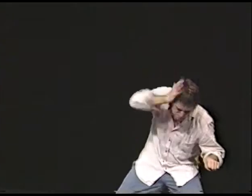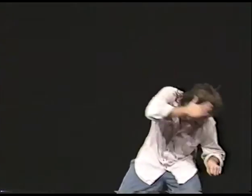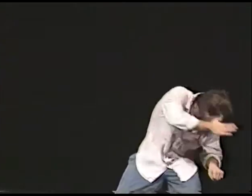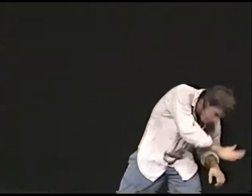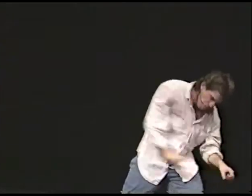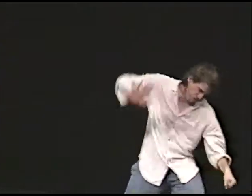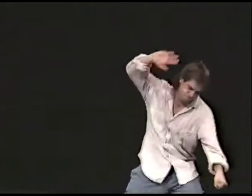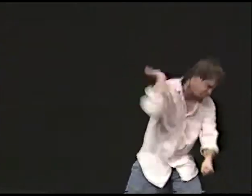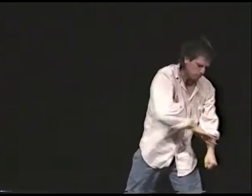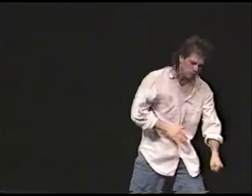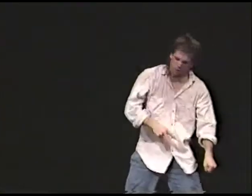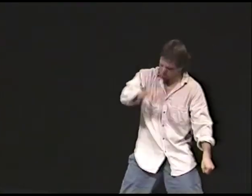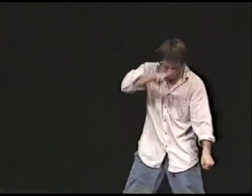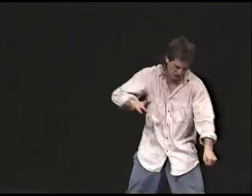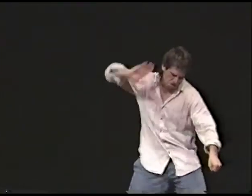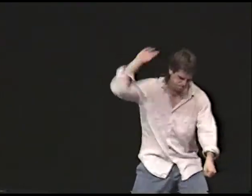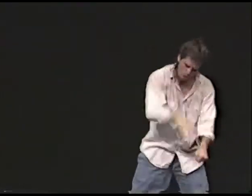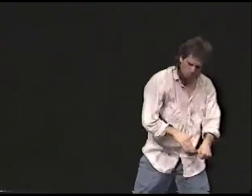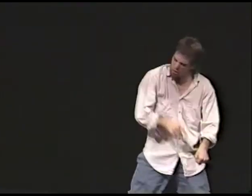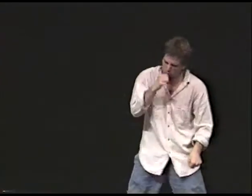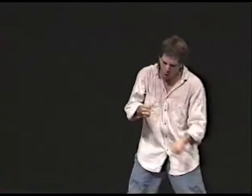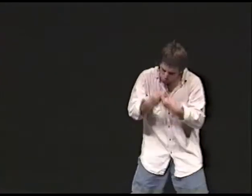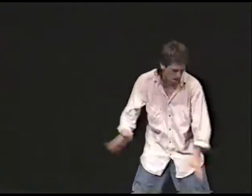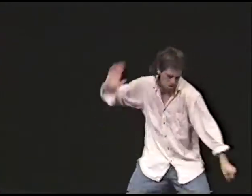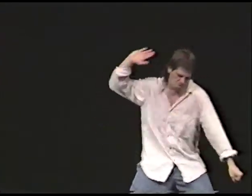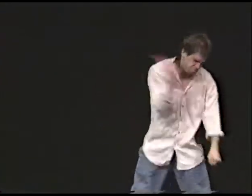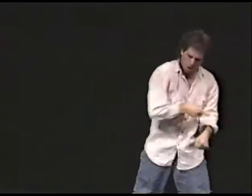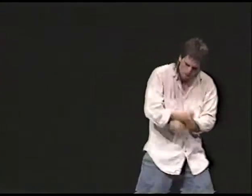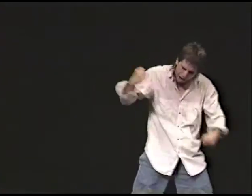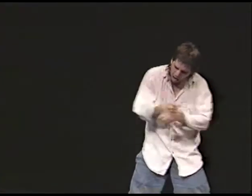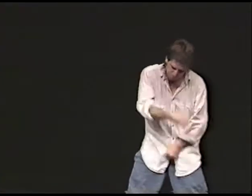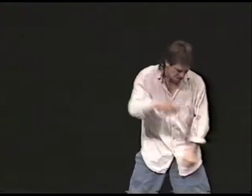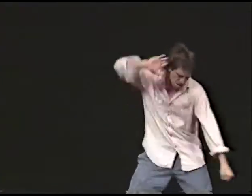Bad dog, Charlie! Stupid! You'll blow your head off!